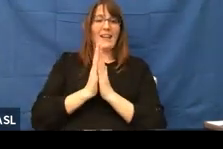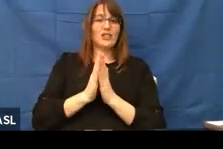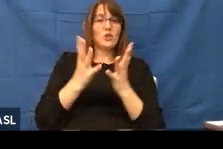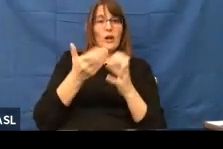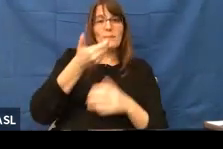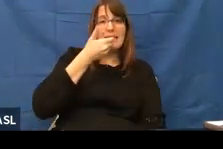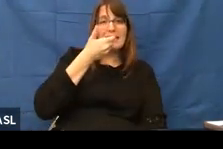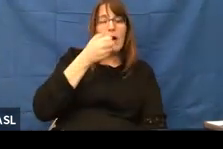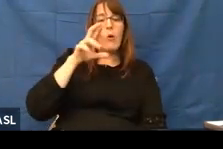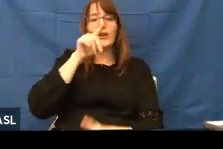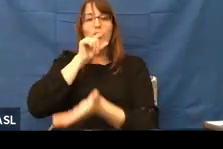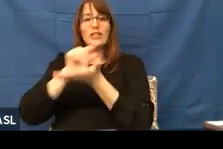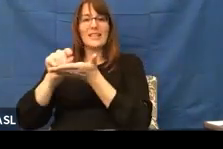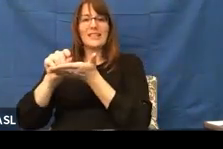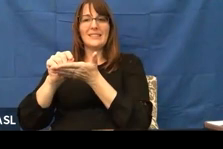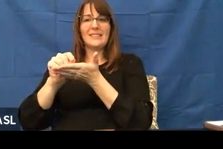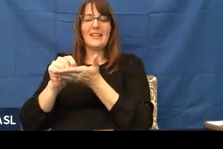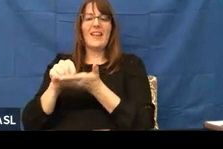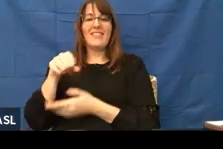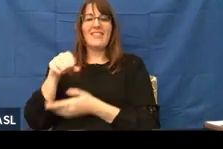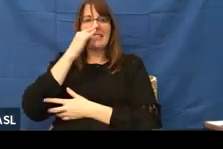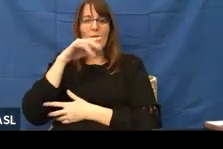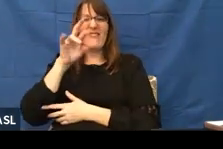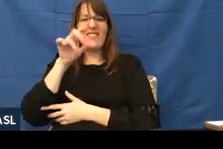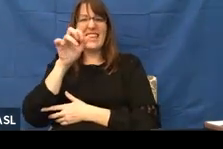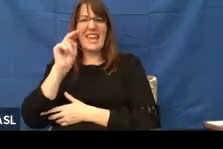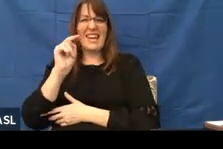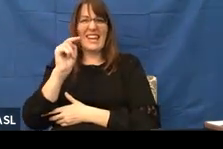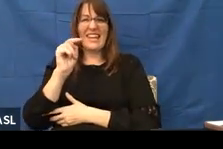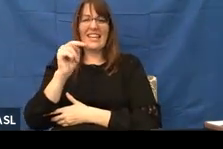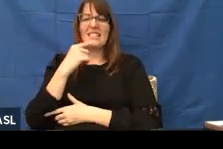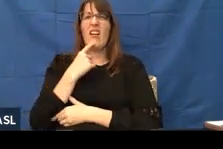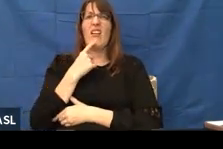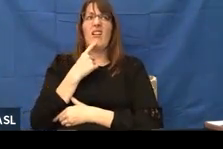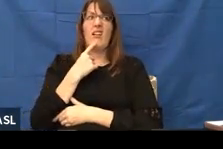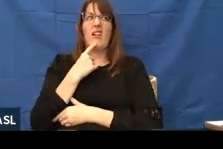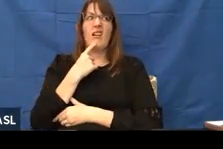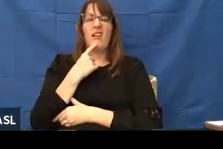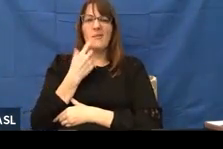Jewyl Alderson Clarke, SDCOE: Now because there are big and family. This question was, maybe a little difficult for this kindergartner to answer.